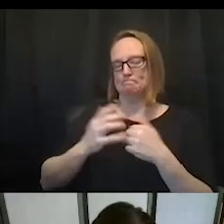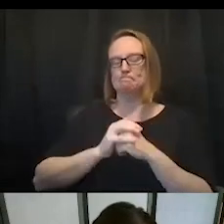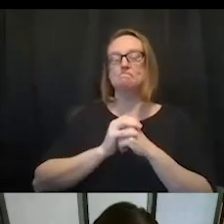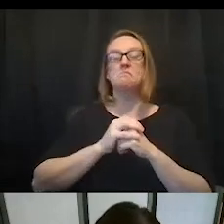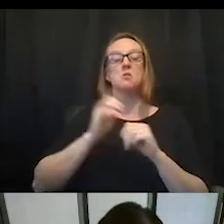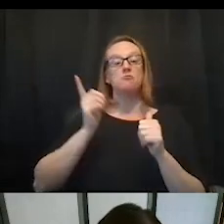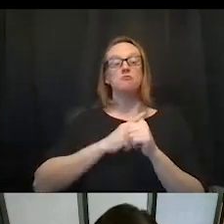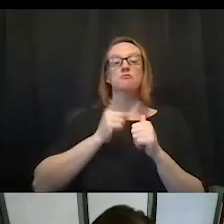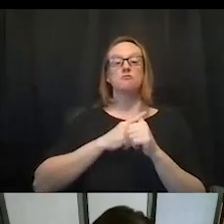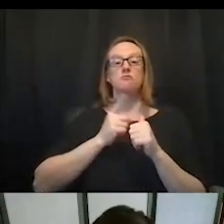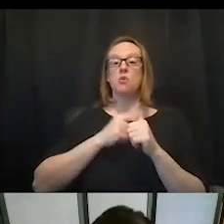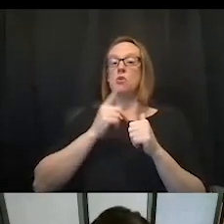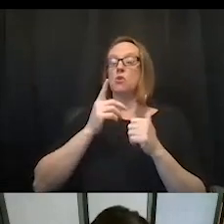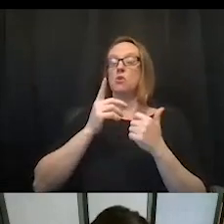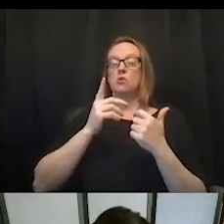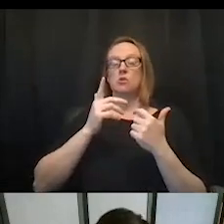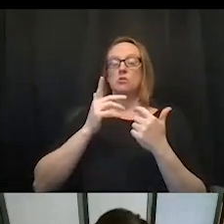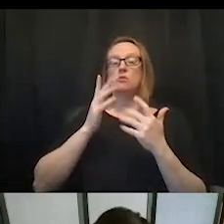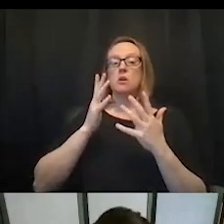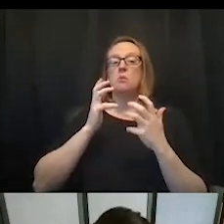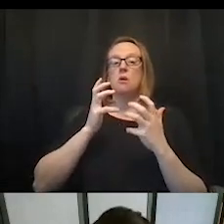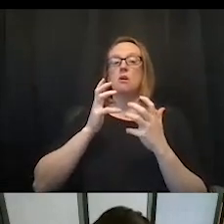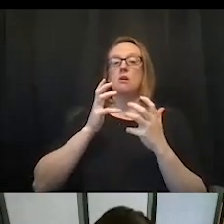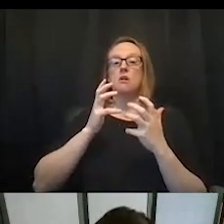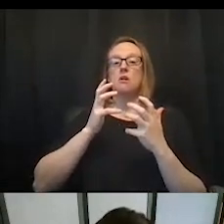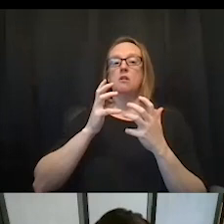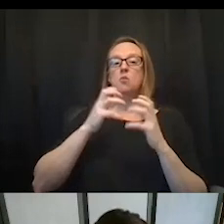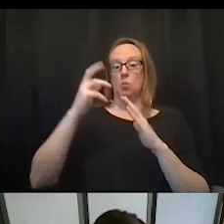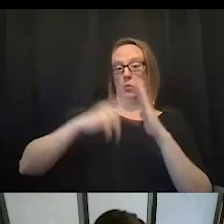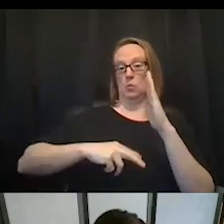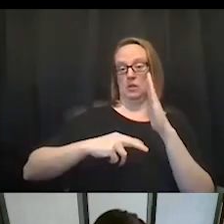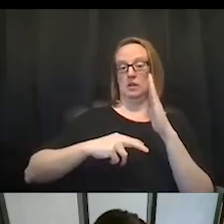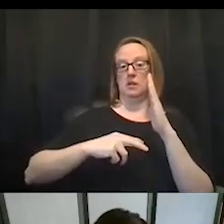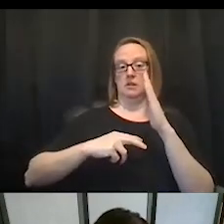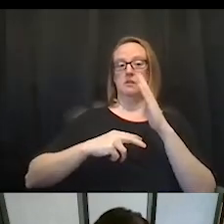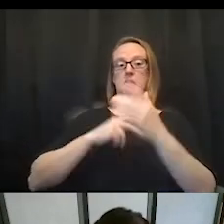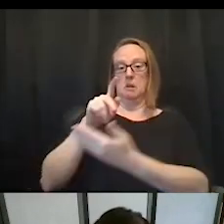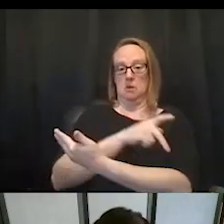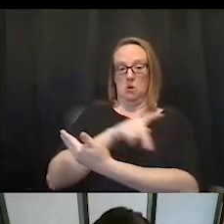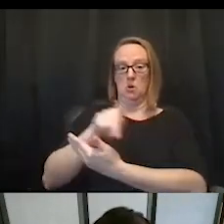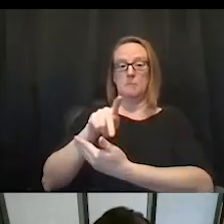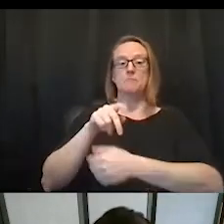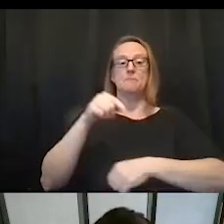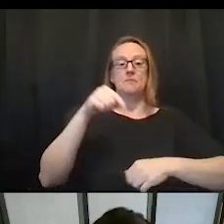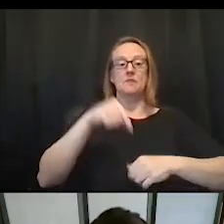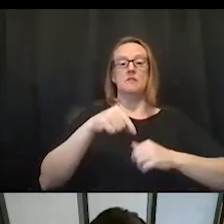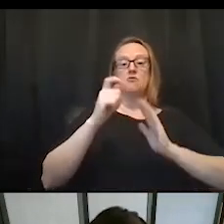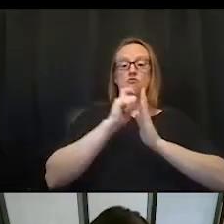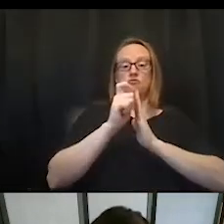just kind of set the tone, I wanted to read a poem and this poem is by Laura Hershey and it's called: